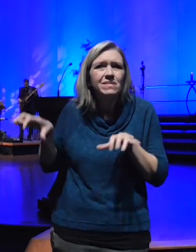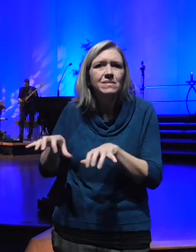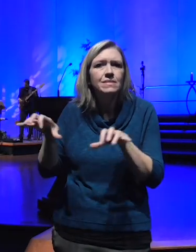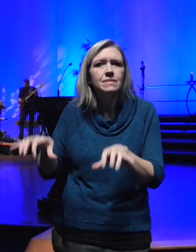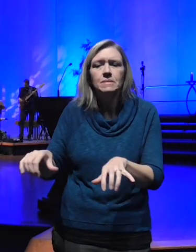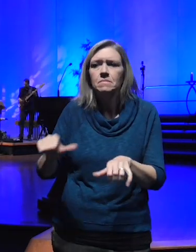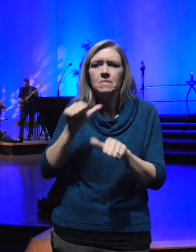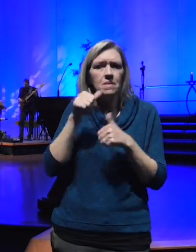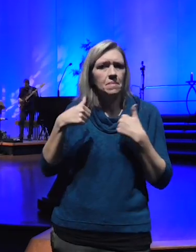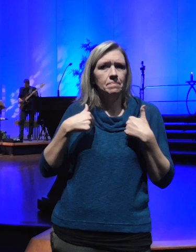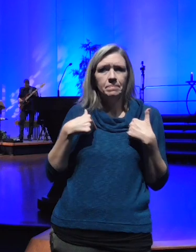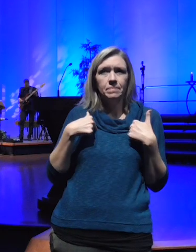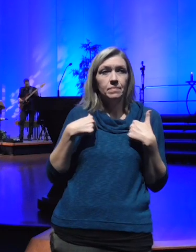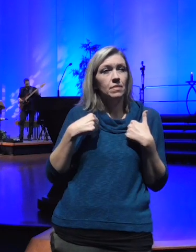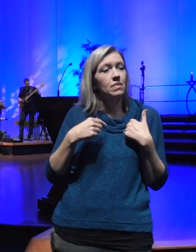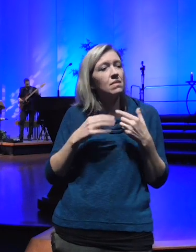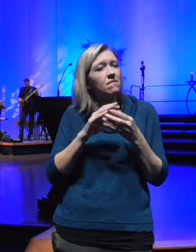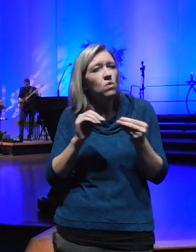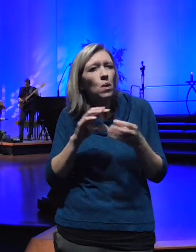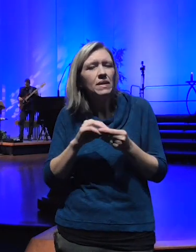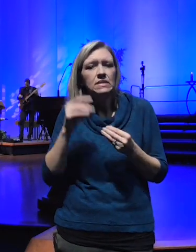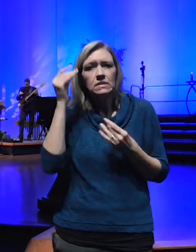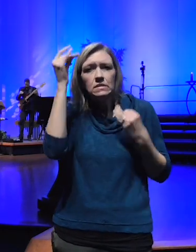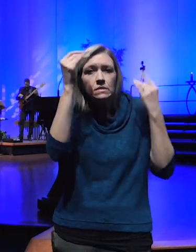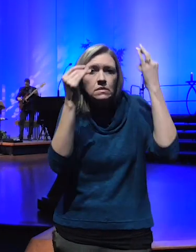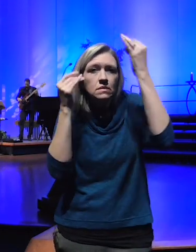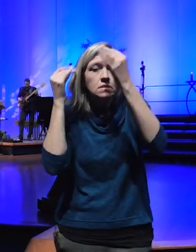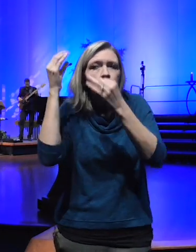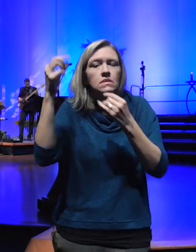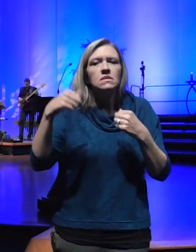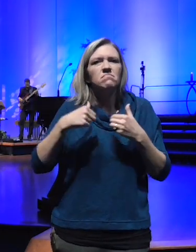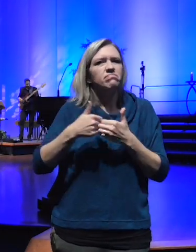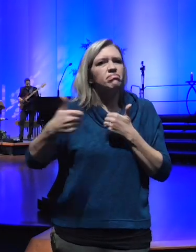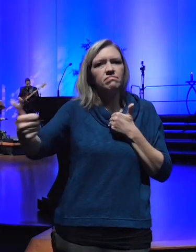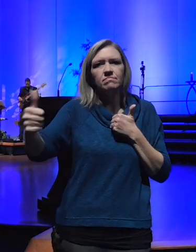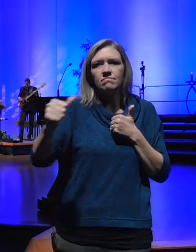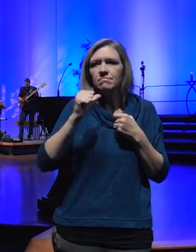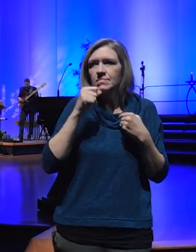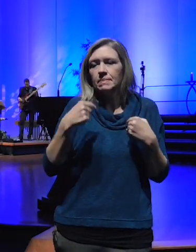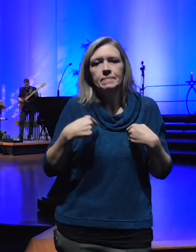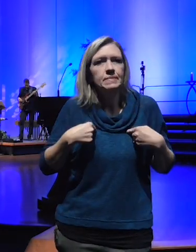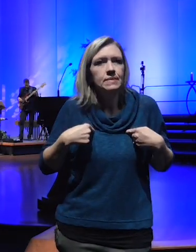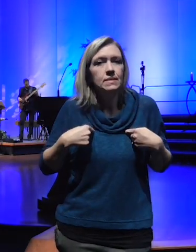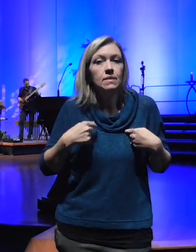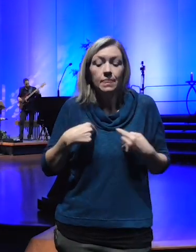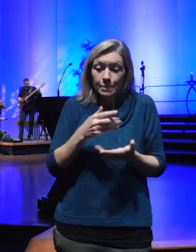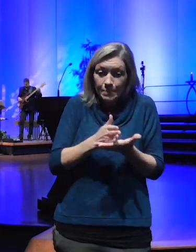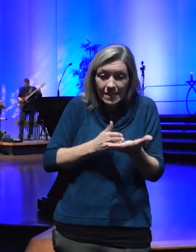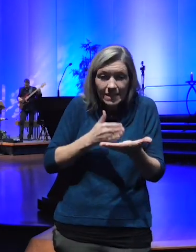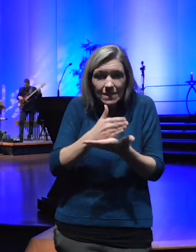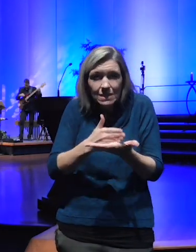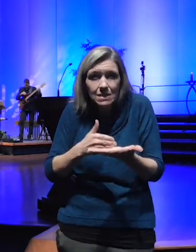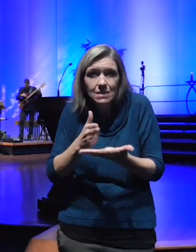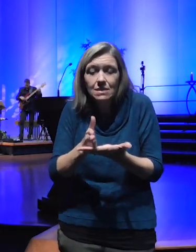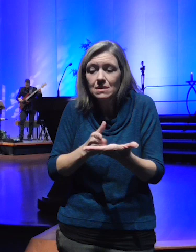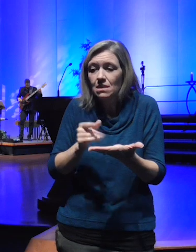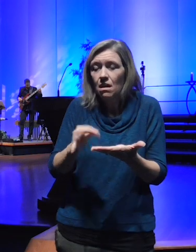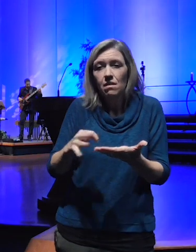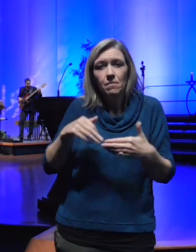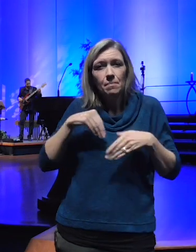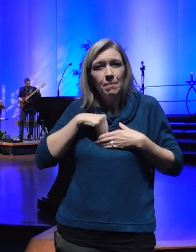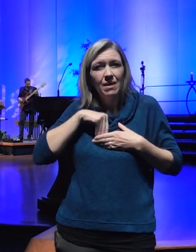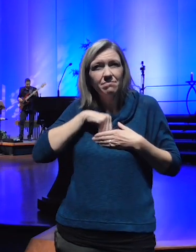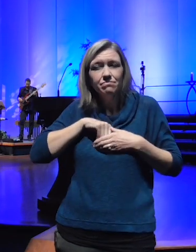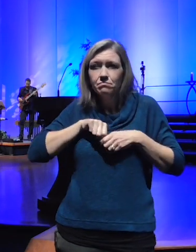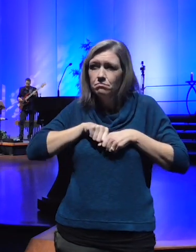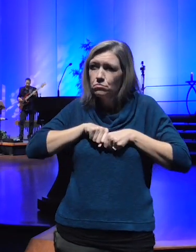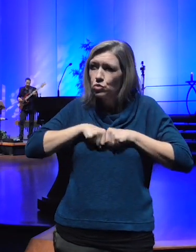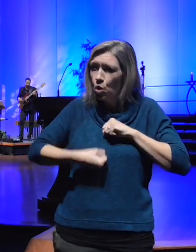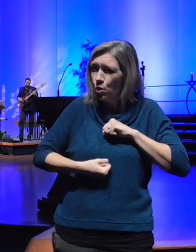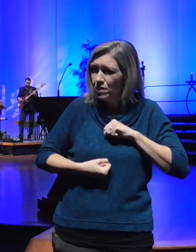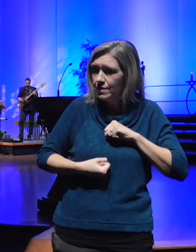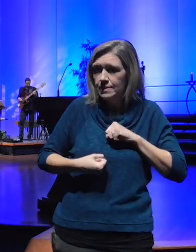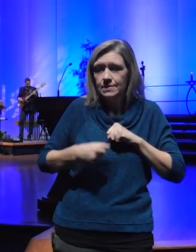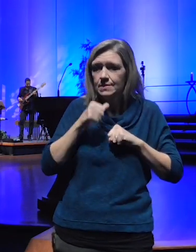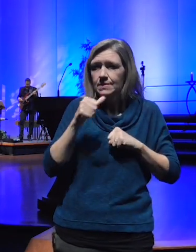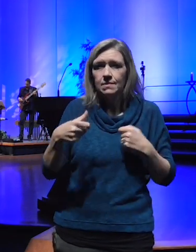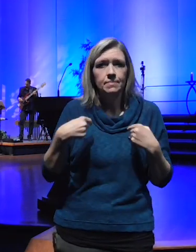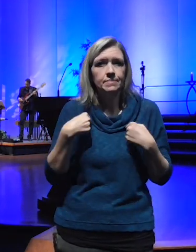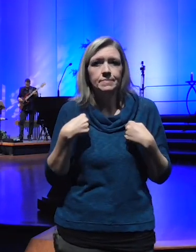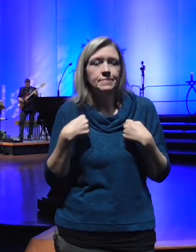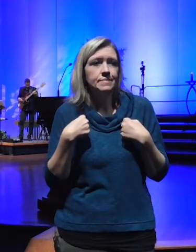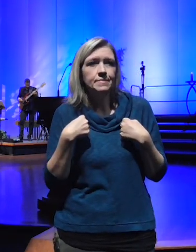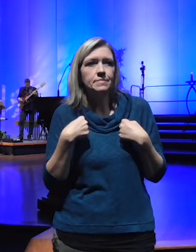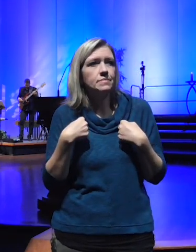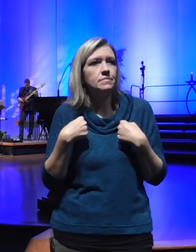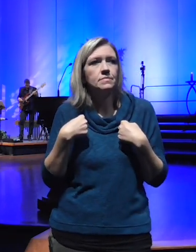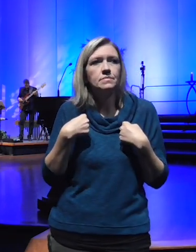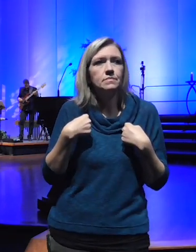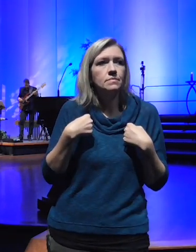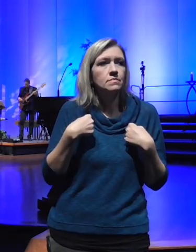voices in my head I am not the pieces of the Brokenness inside no I am love